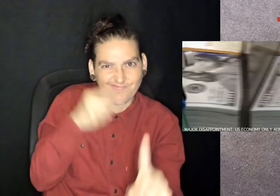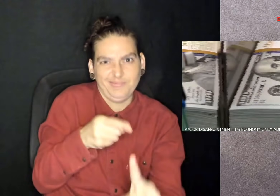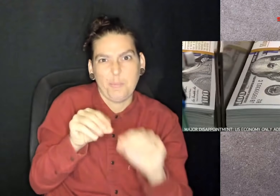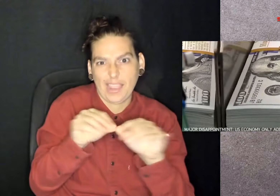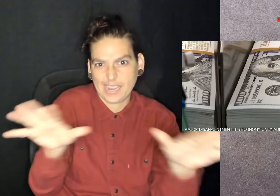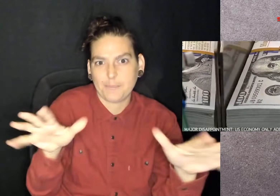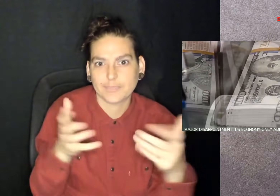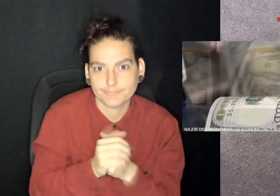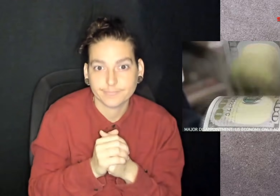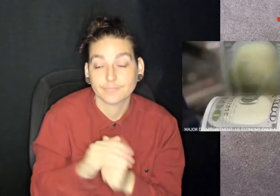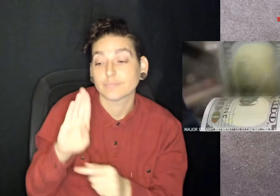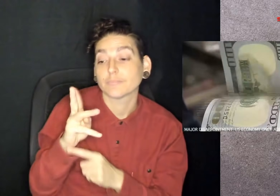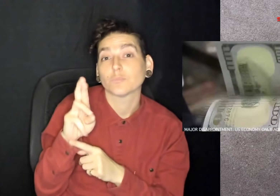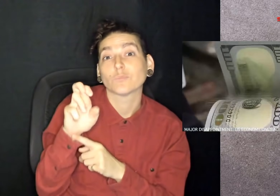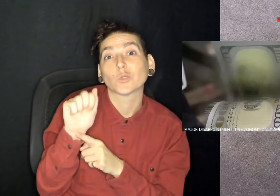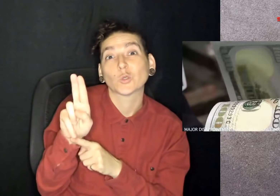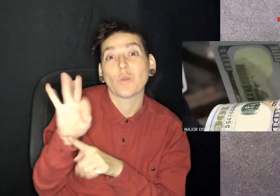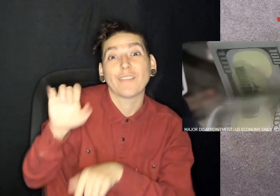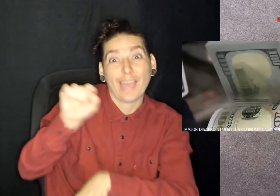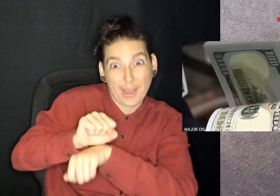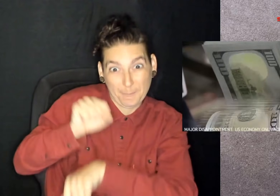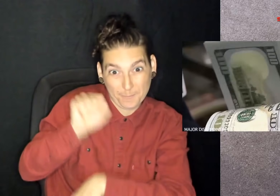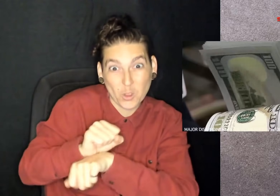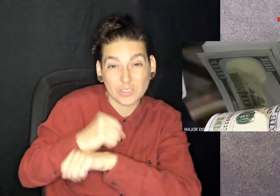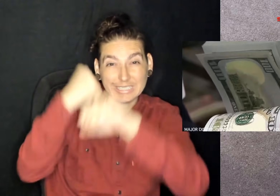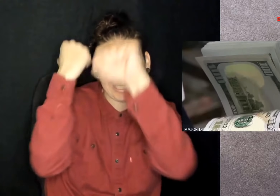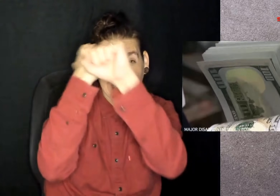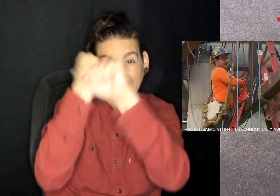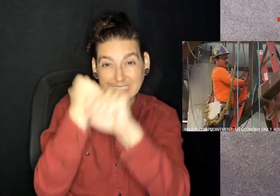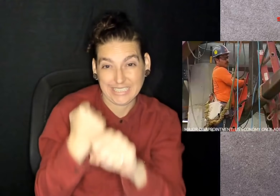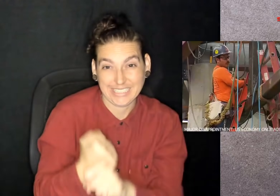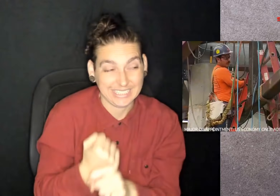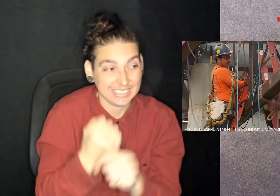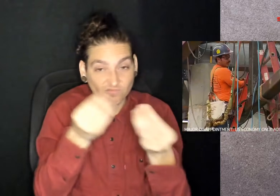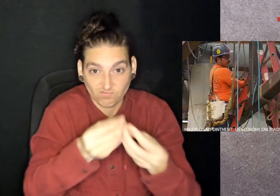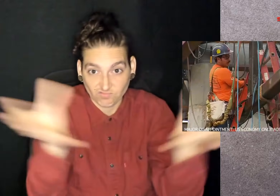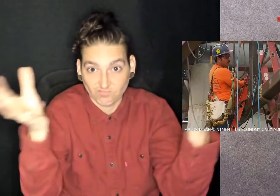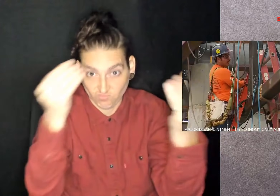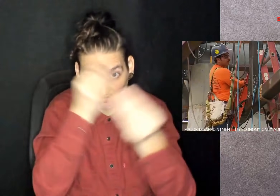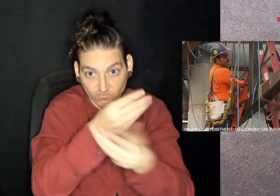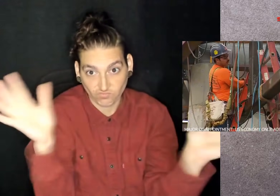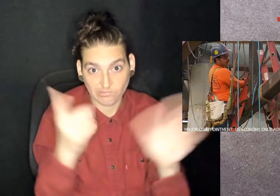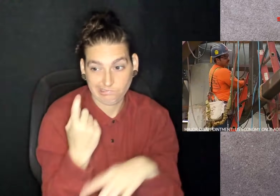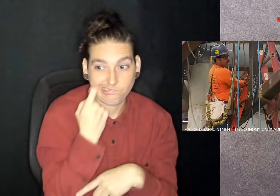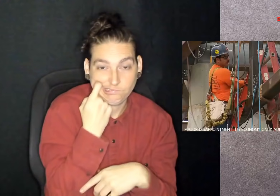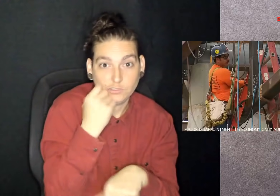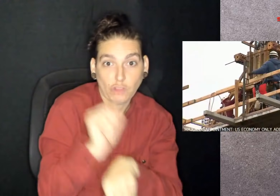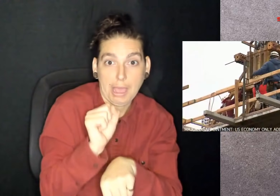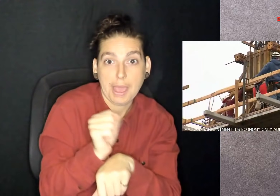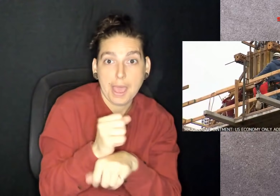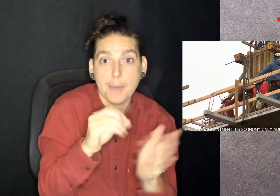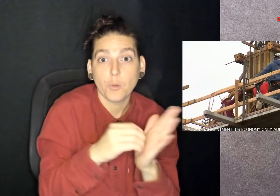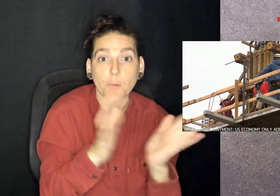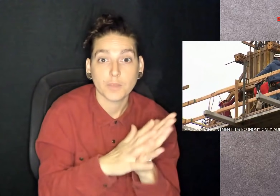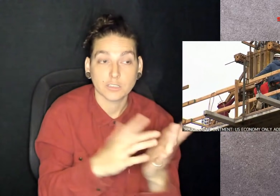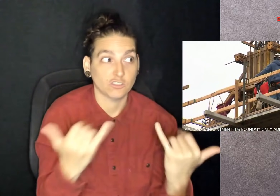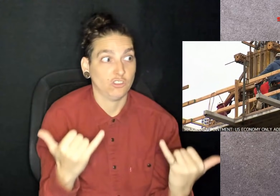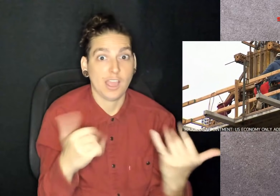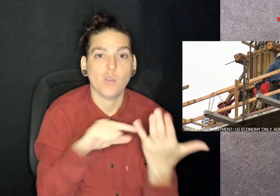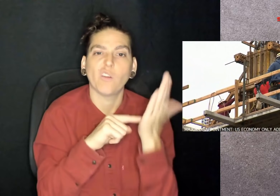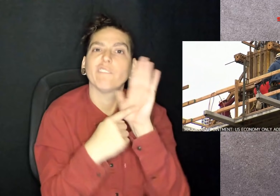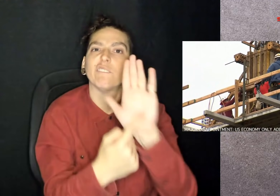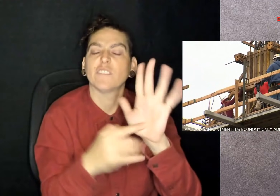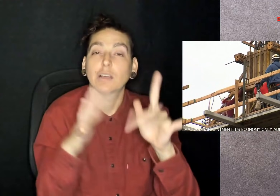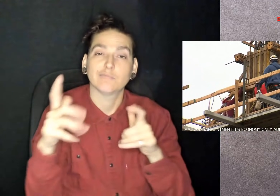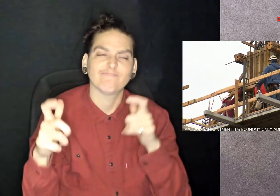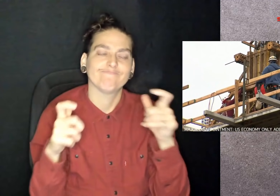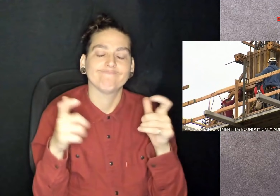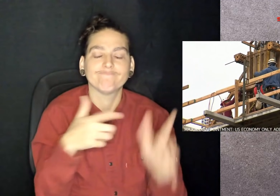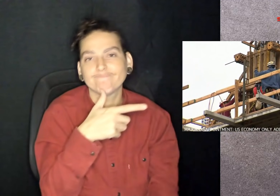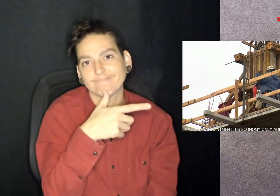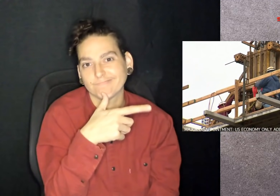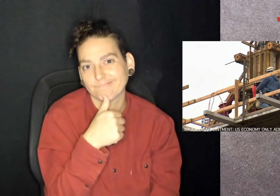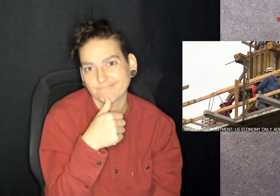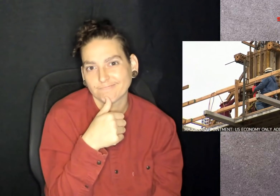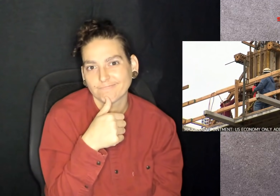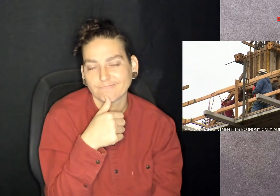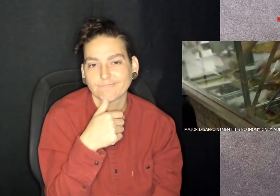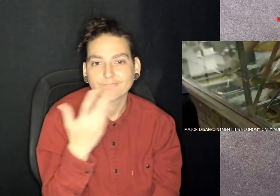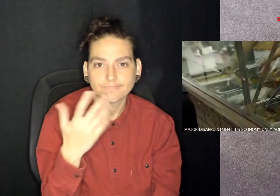pandemic the Bureau of Labor Statistics release the latest jobs report Friday and revealed